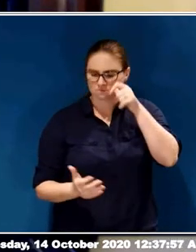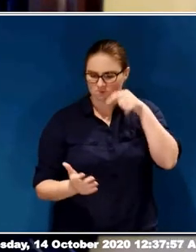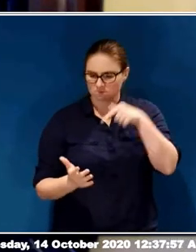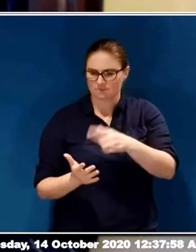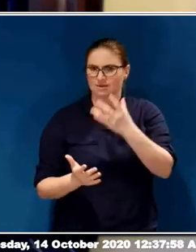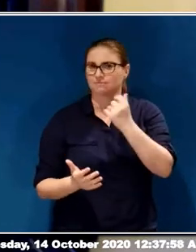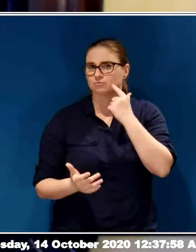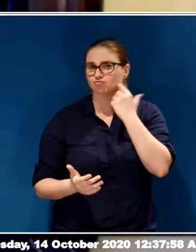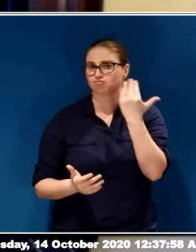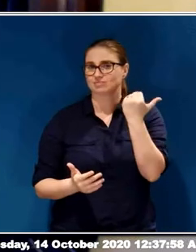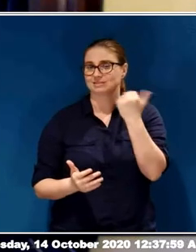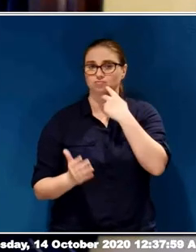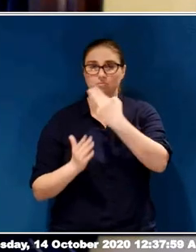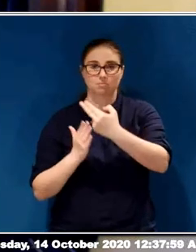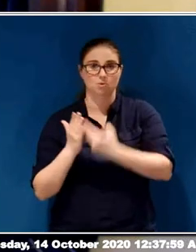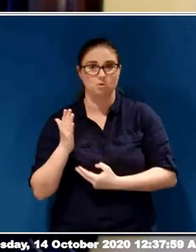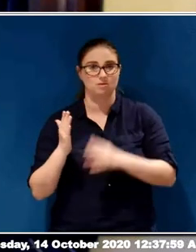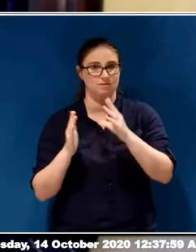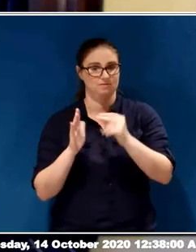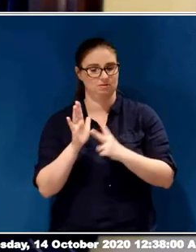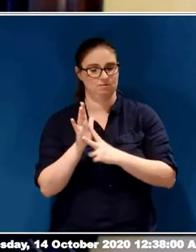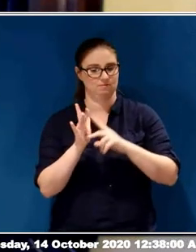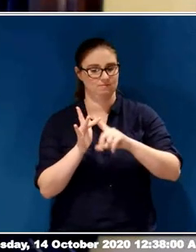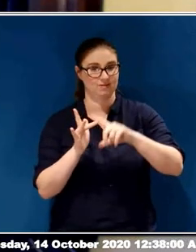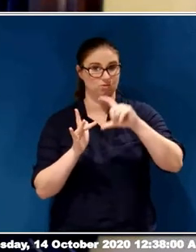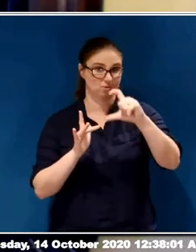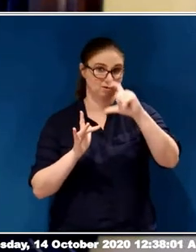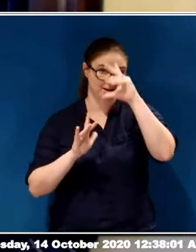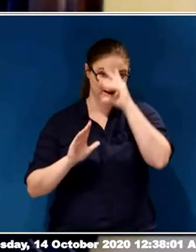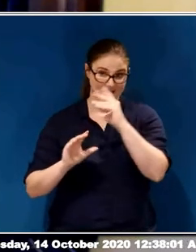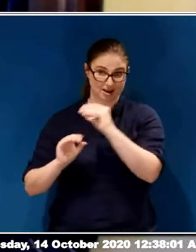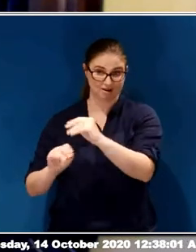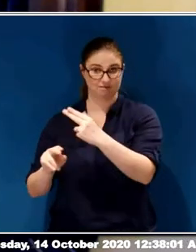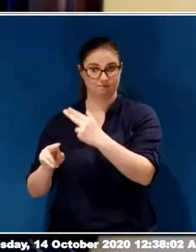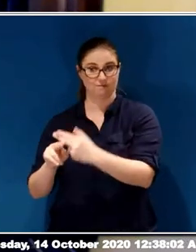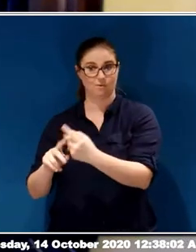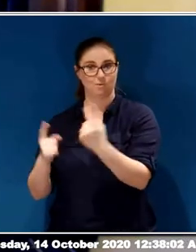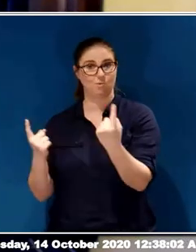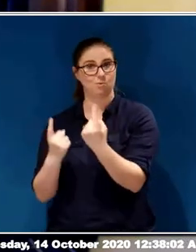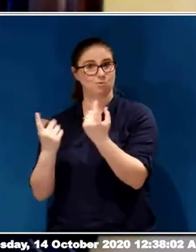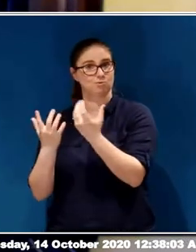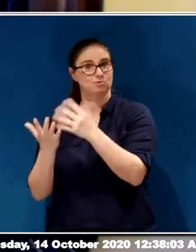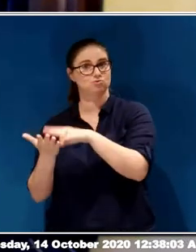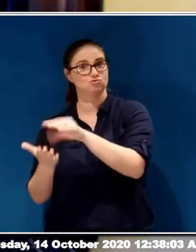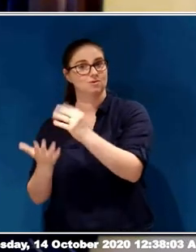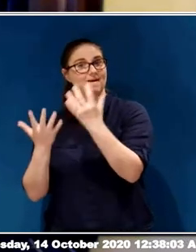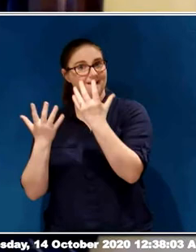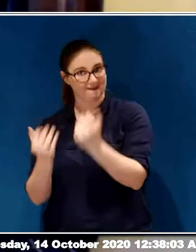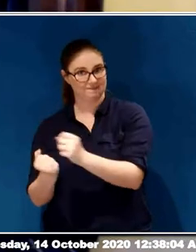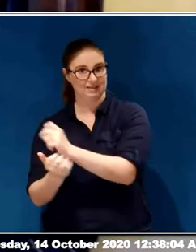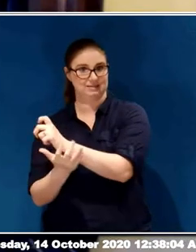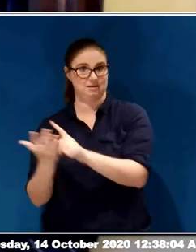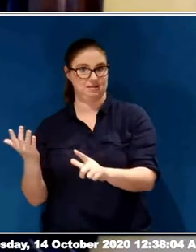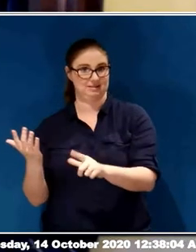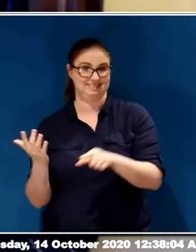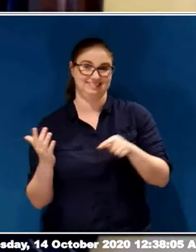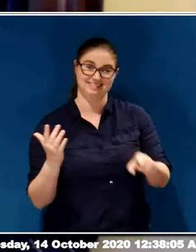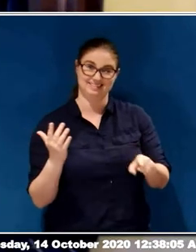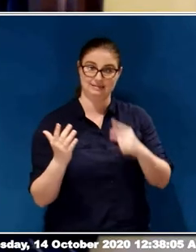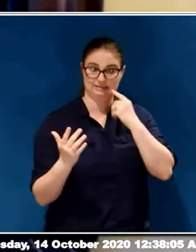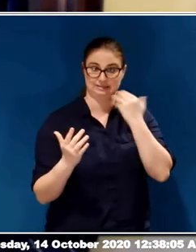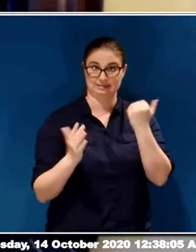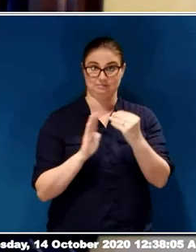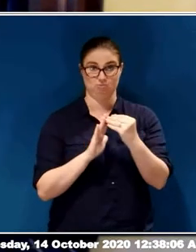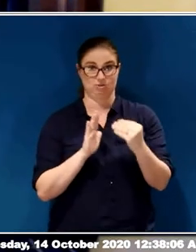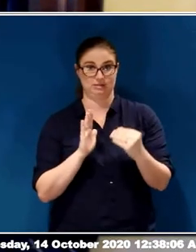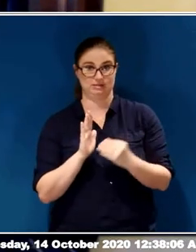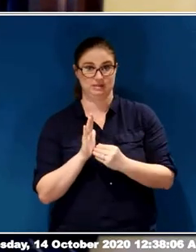disabilities noted that under the policy of devolving power for decision-making